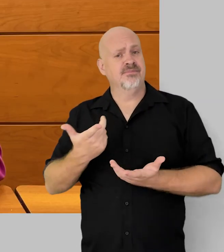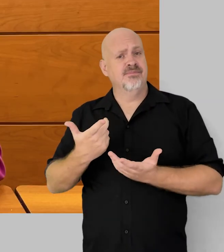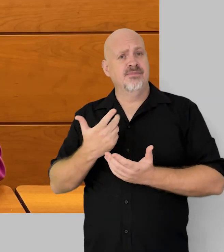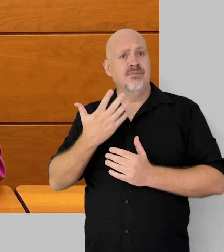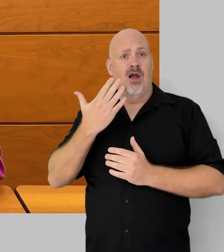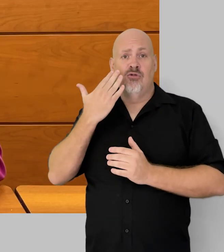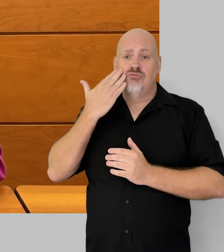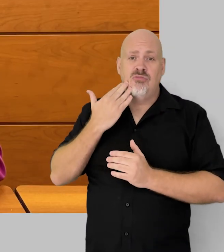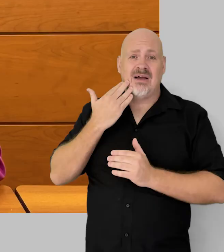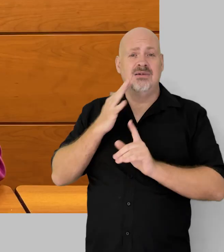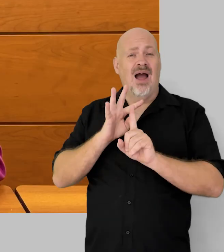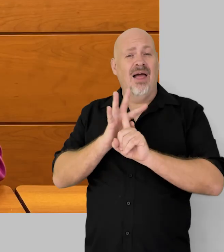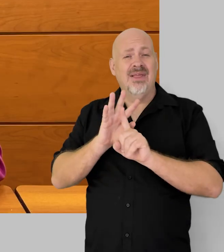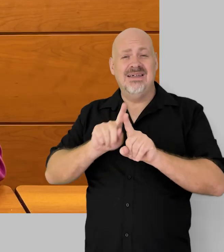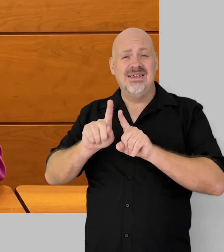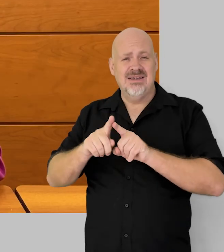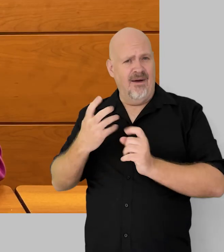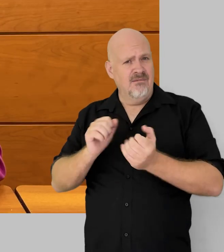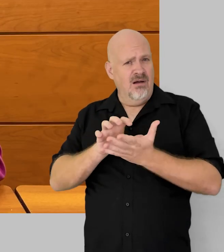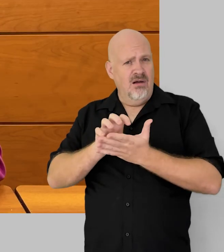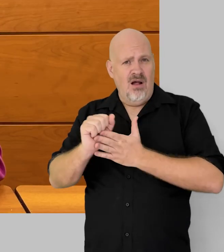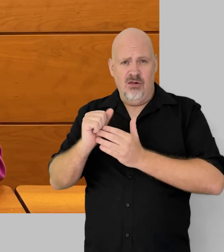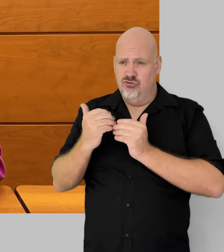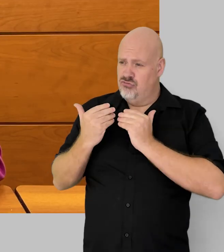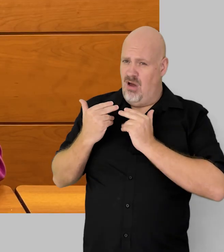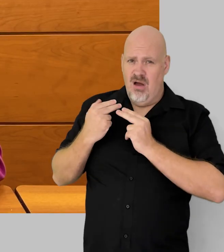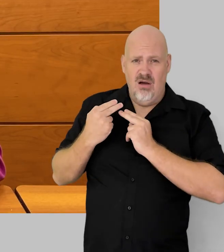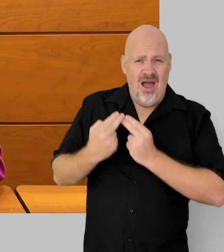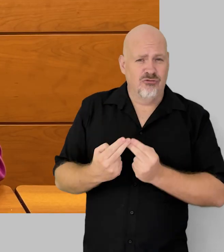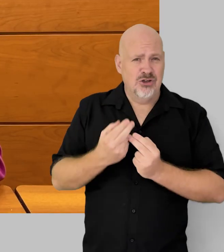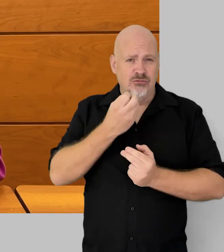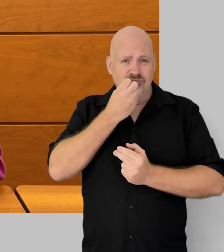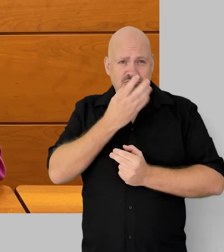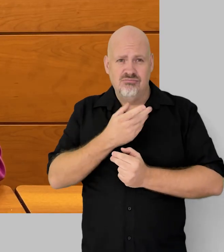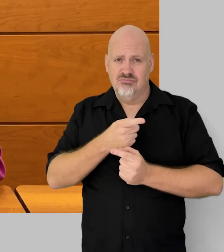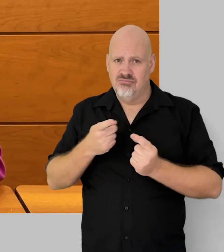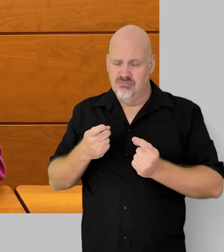Both influence cardiovascular outcomes and access to prevention and treatment.